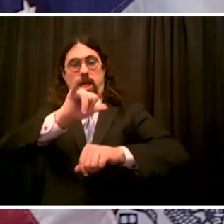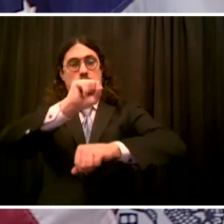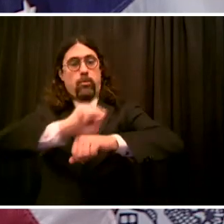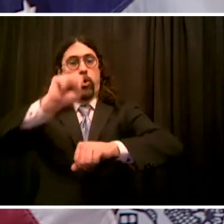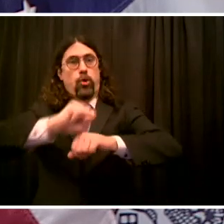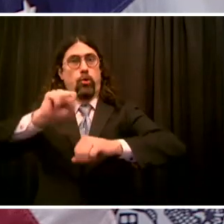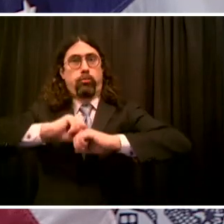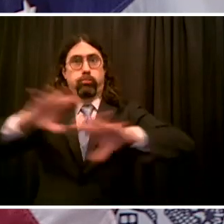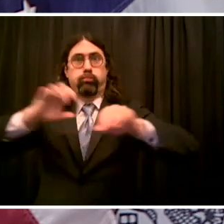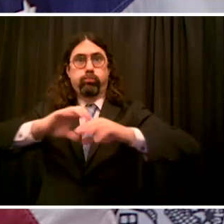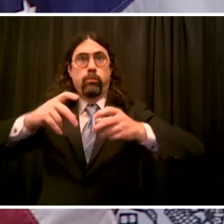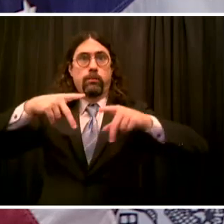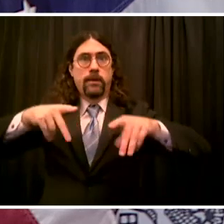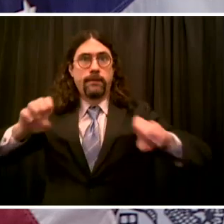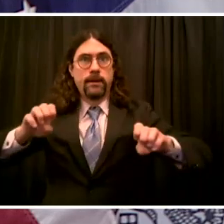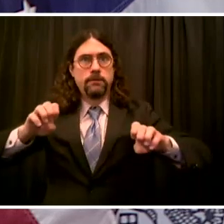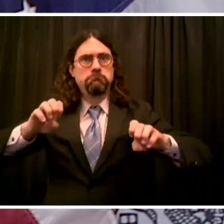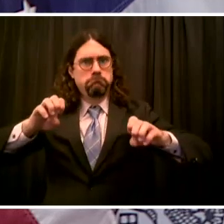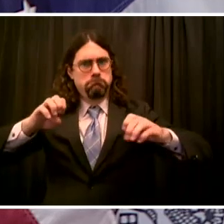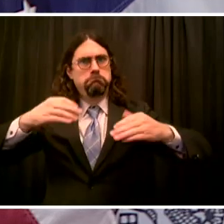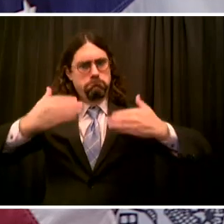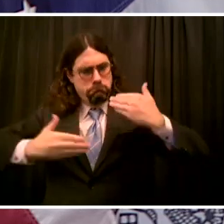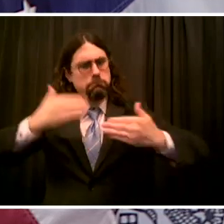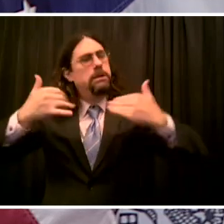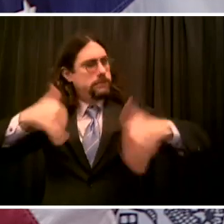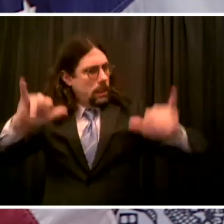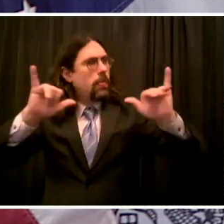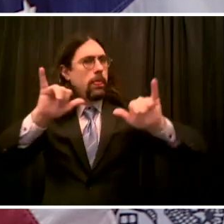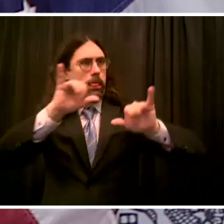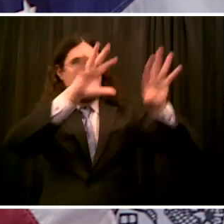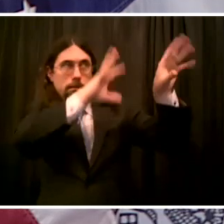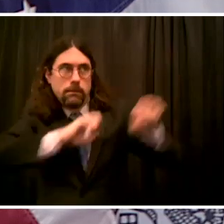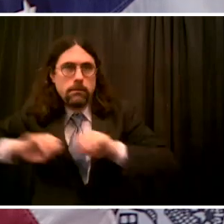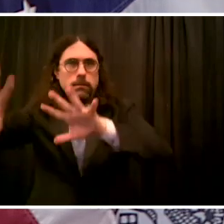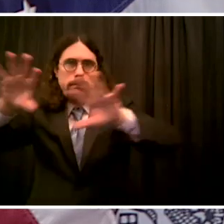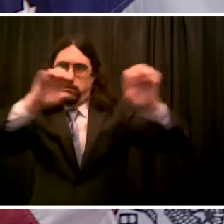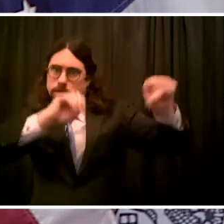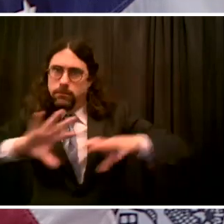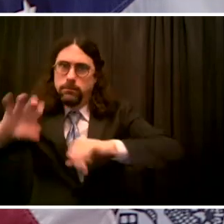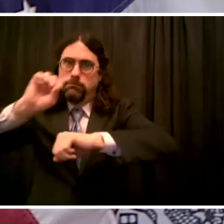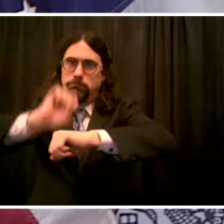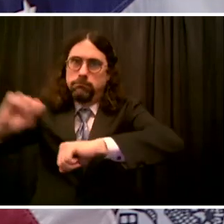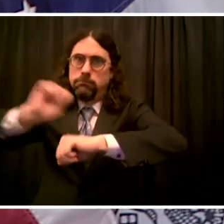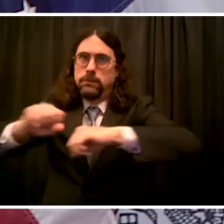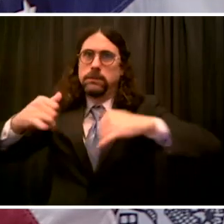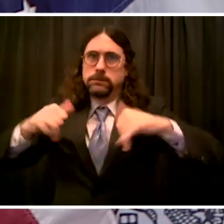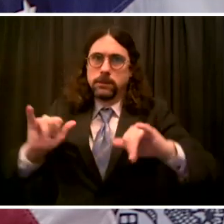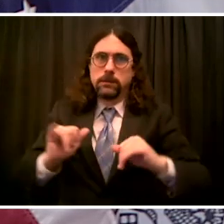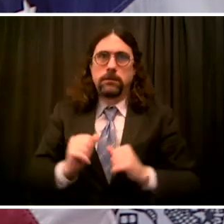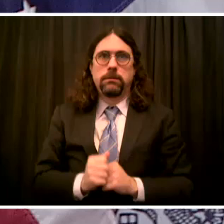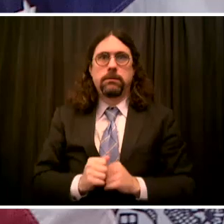ENTIRELY OUT OF THE WOODS BY ANY MAJOR. WE STILL NEED TO STRENGTHEN OUR